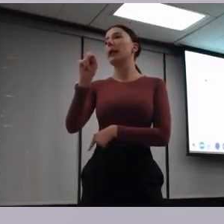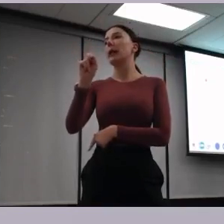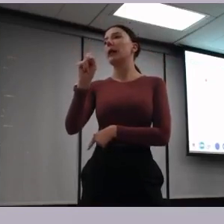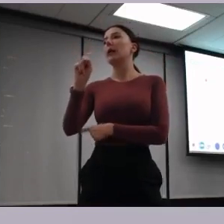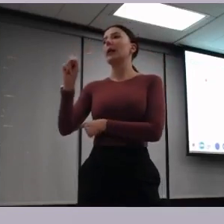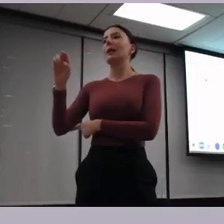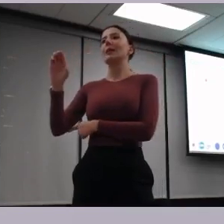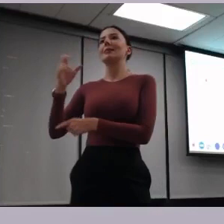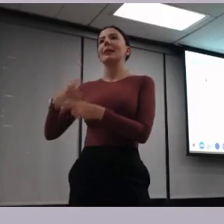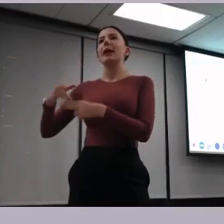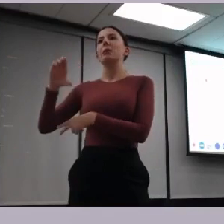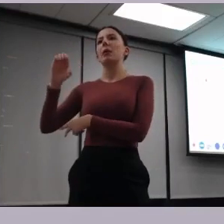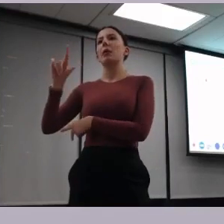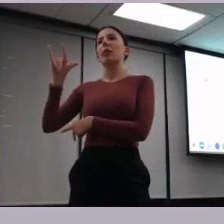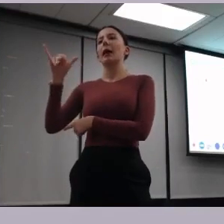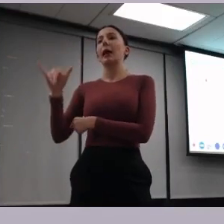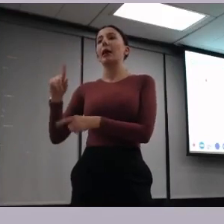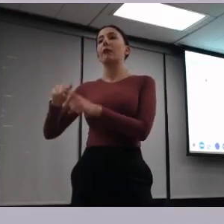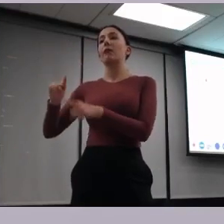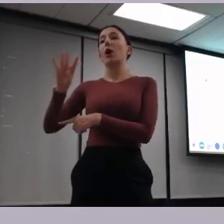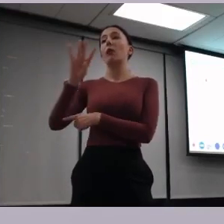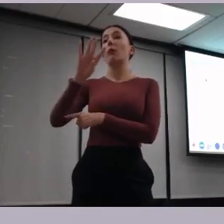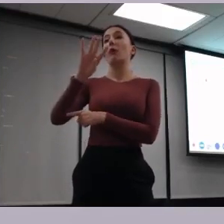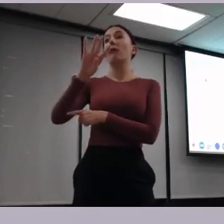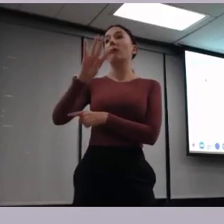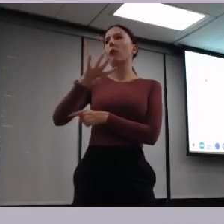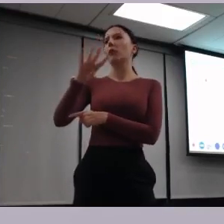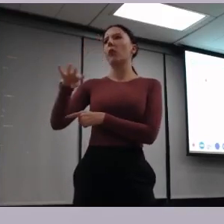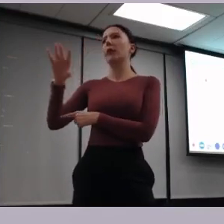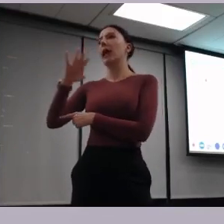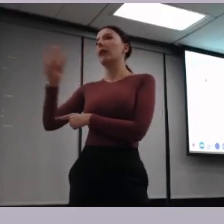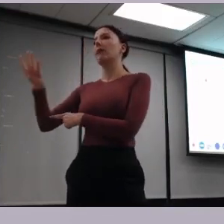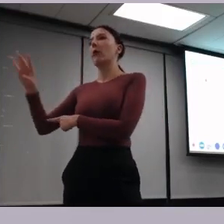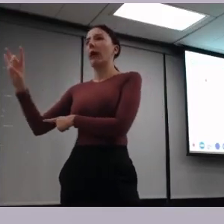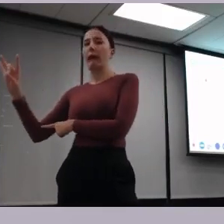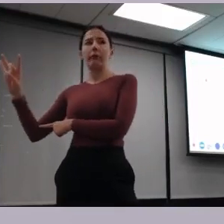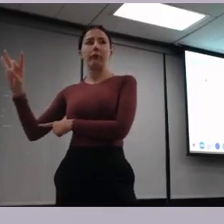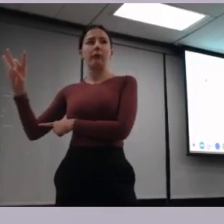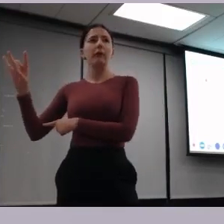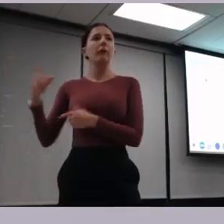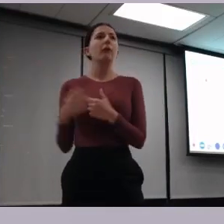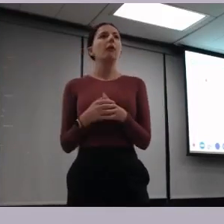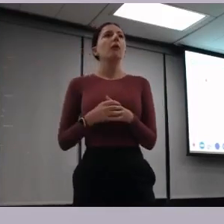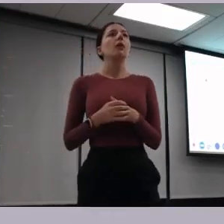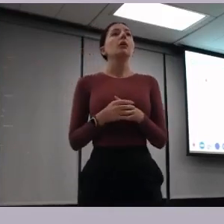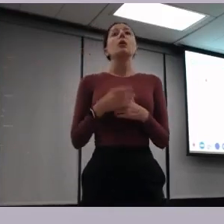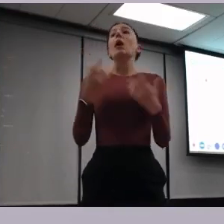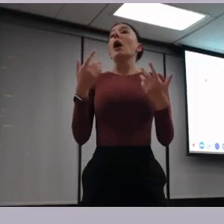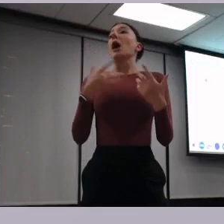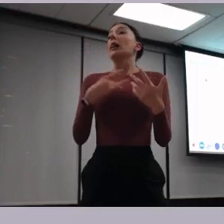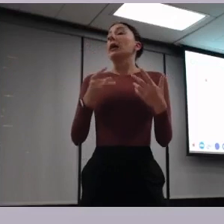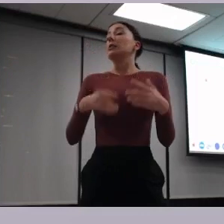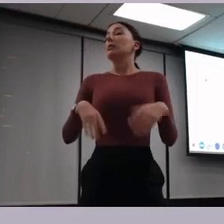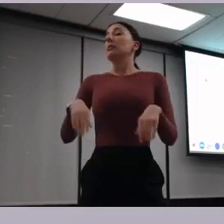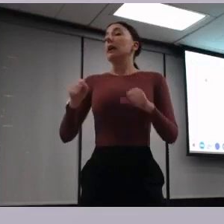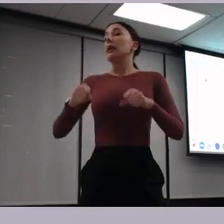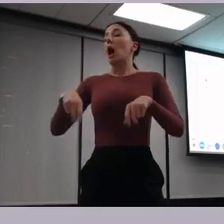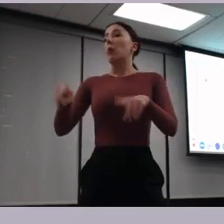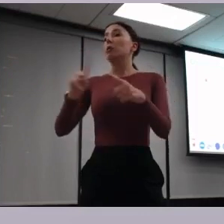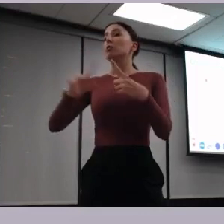and we have the alder from the 48th Ward, Alderman Wendy Manahawkin Ward And right now I'd like to take the opportunity to introduce Alderman Clay